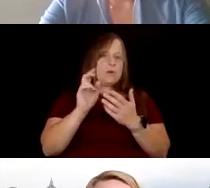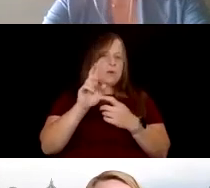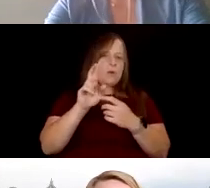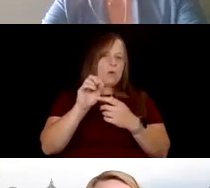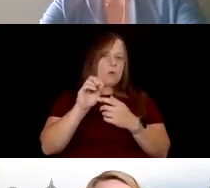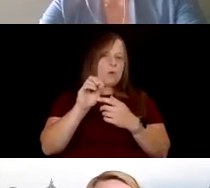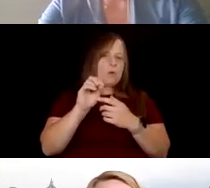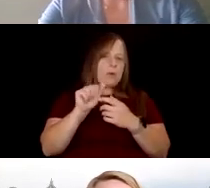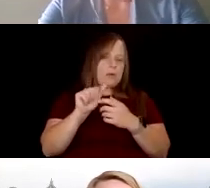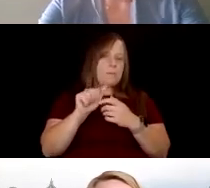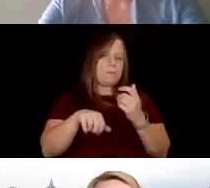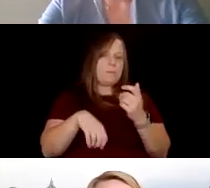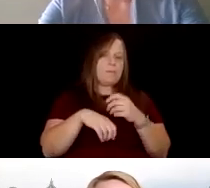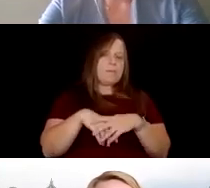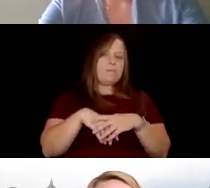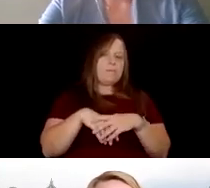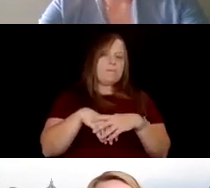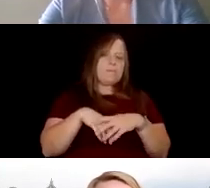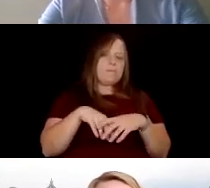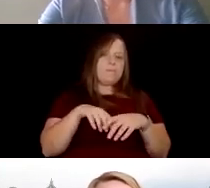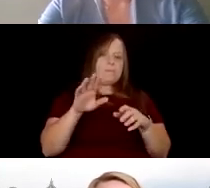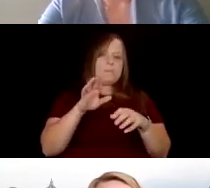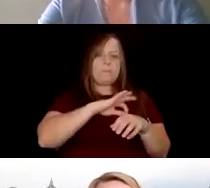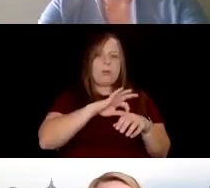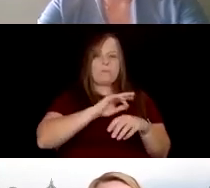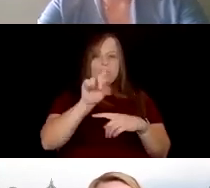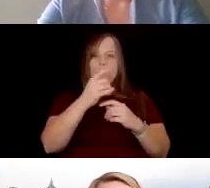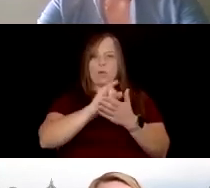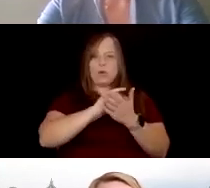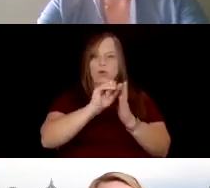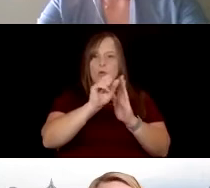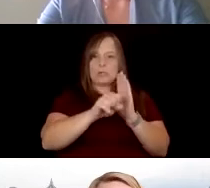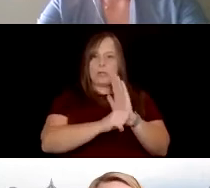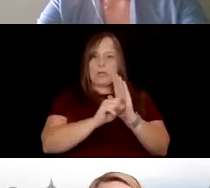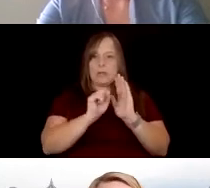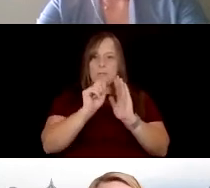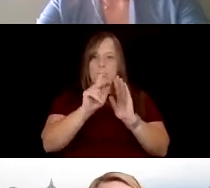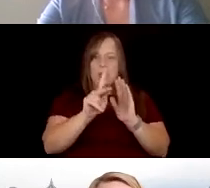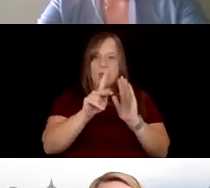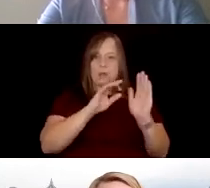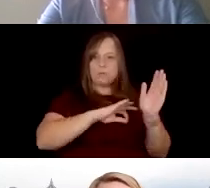So this is a way to get your benefits, your New York State benefits, restored if you were a service member who was discharged